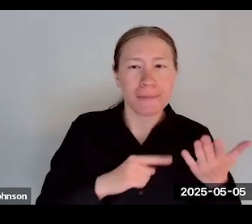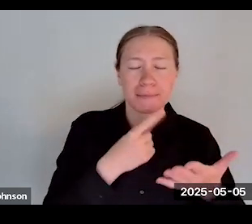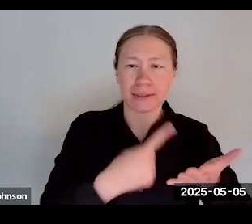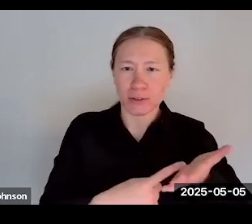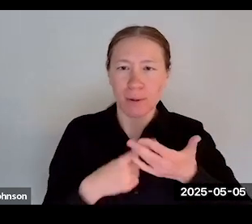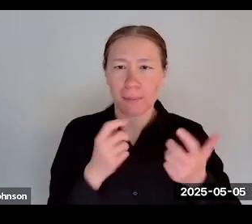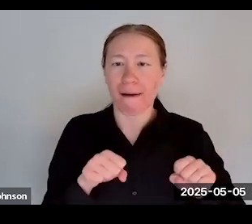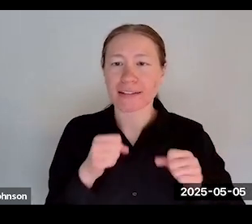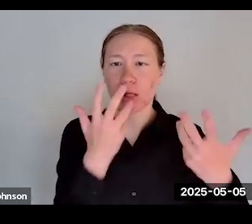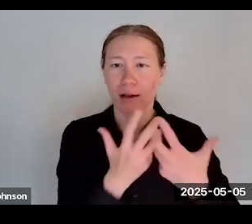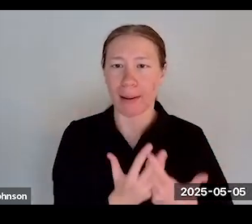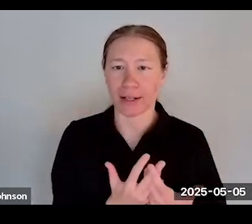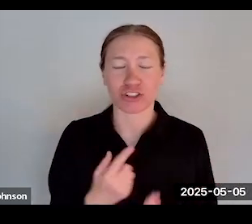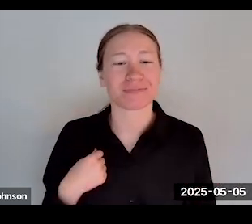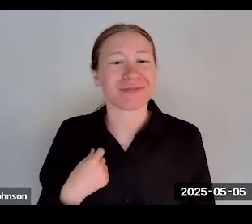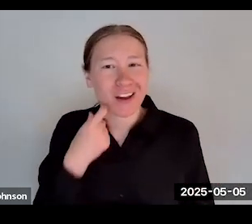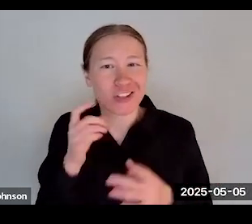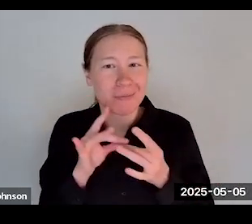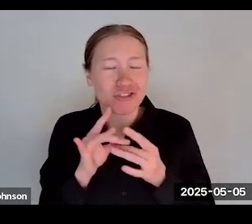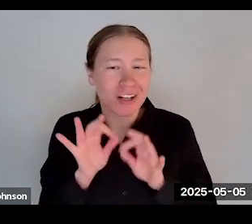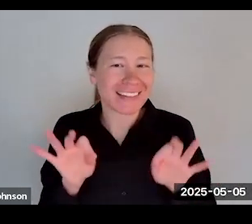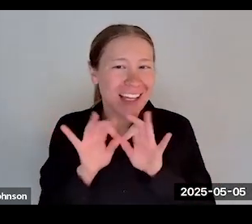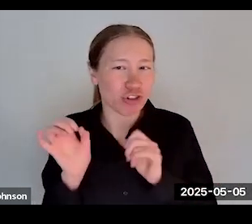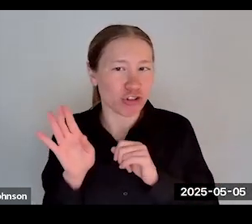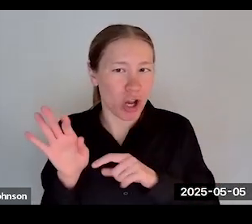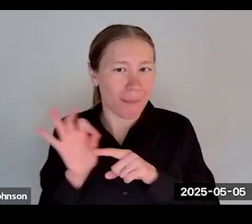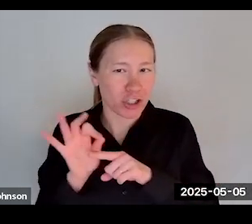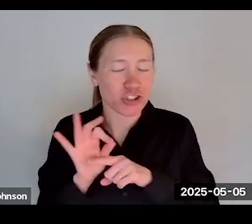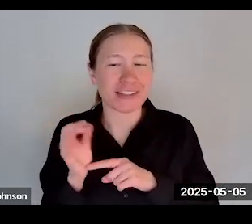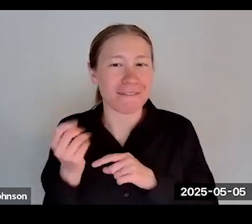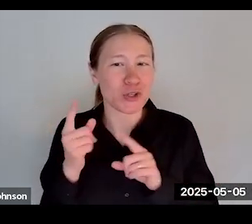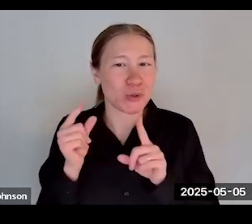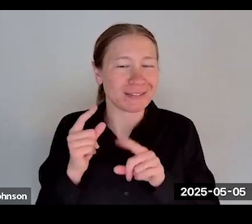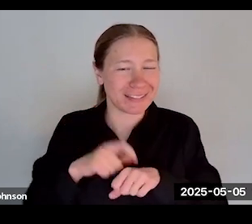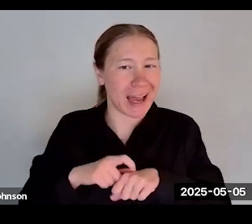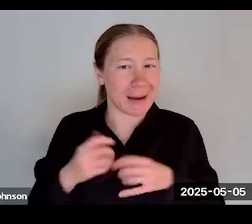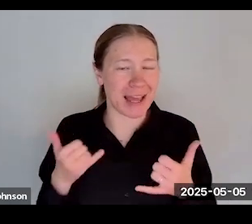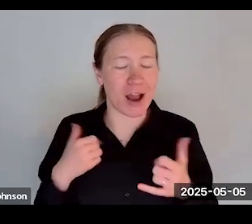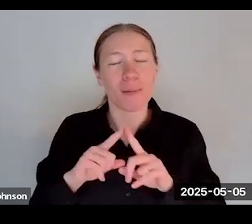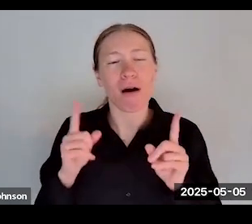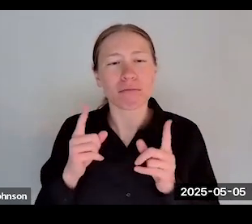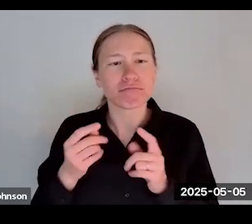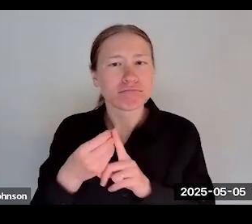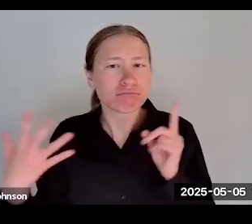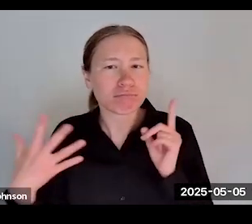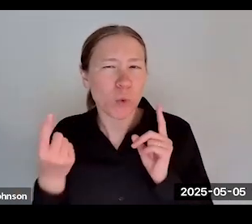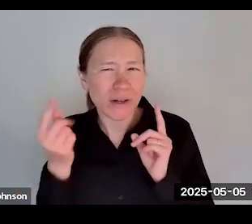I've mentioned essential job functions a few times now, but let's take a moment and really consider what an essential job function is.